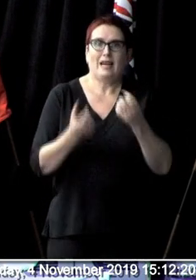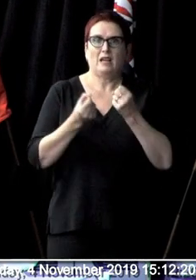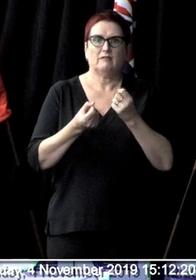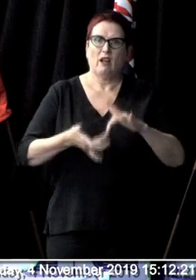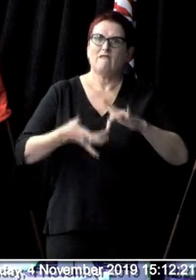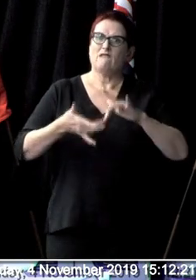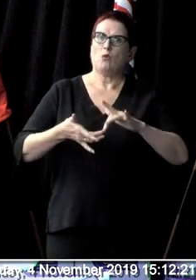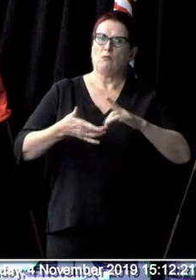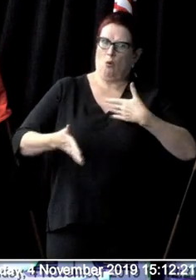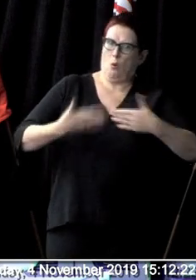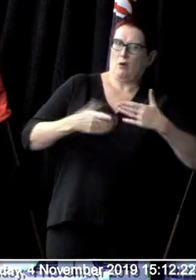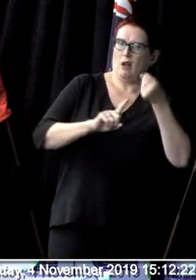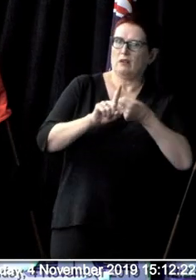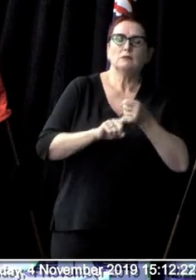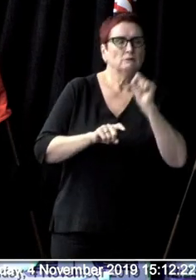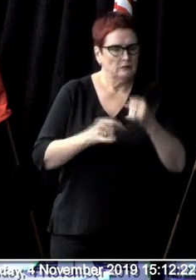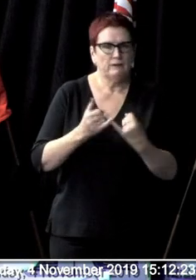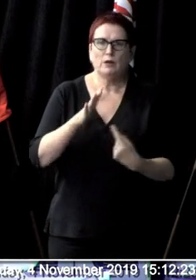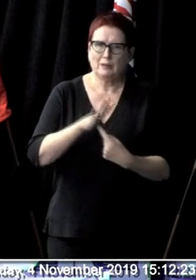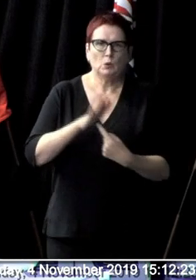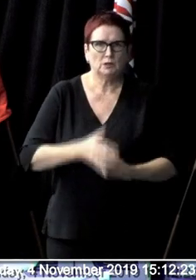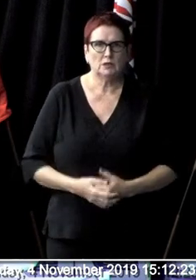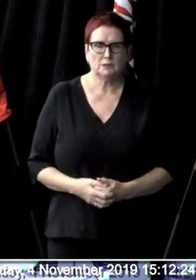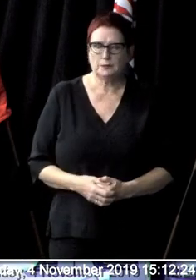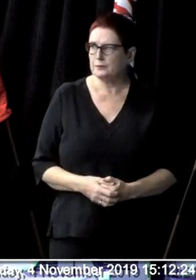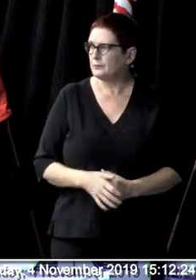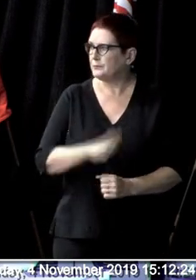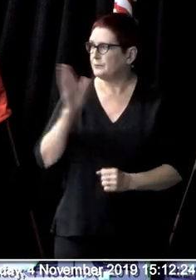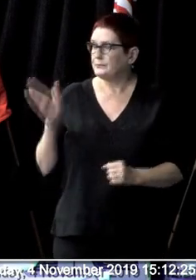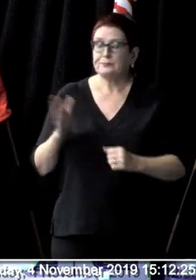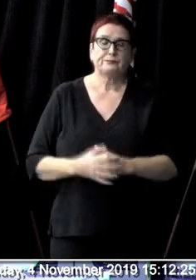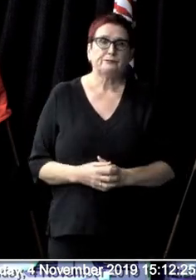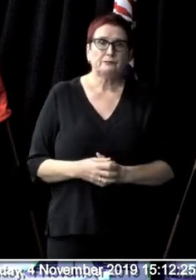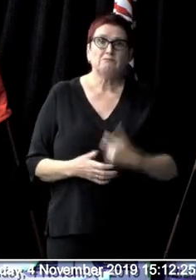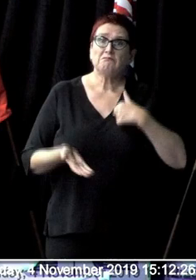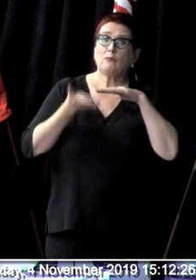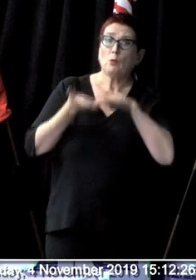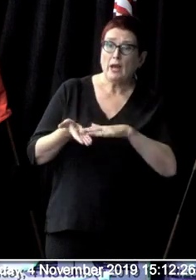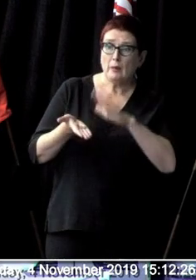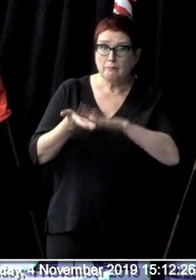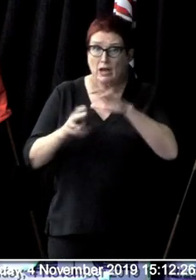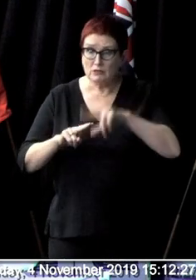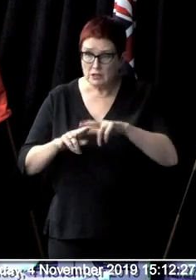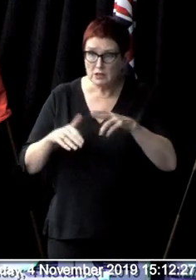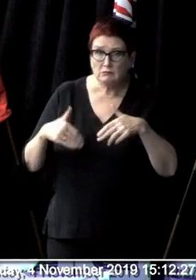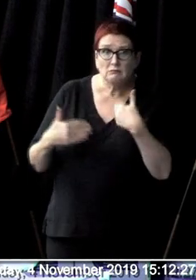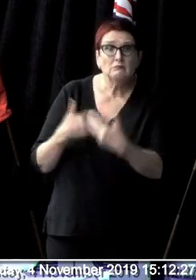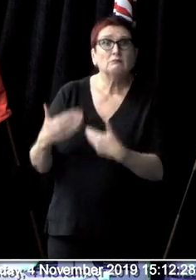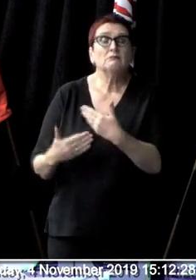And we assist the parents go through – the parents usually come to us